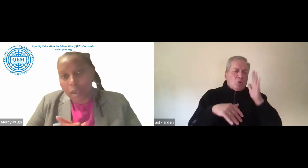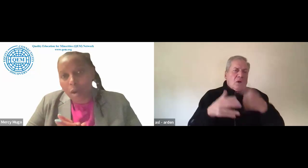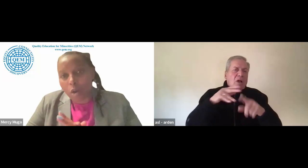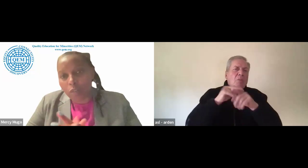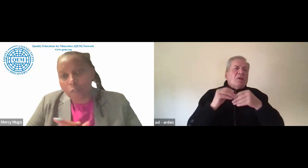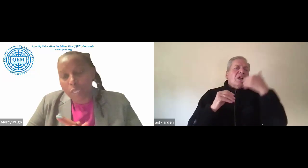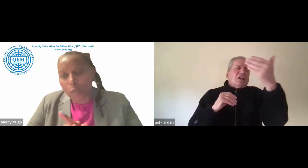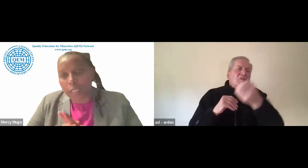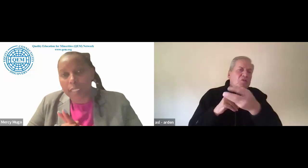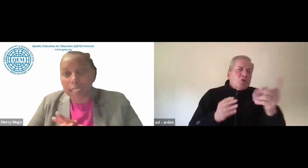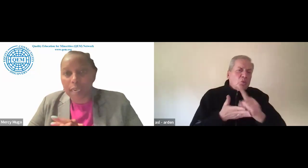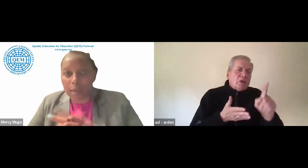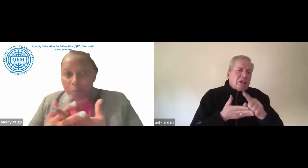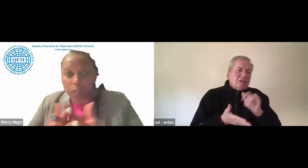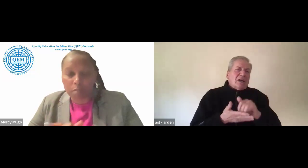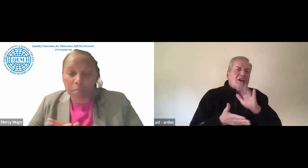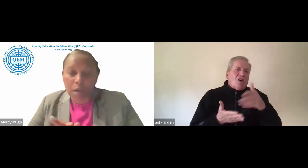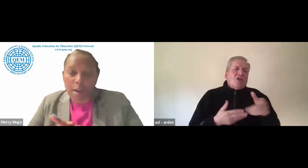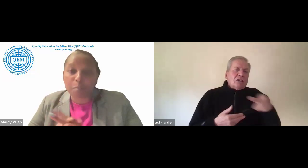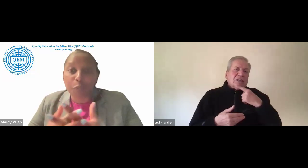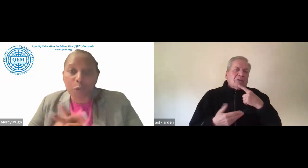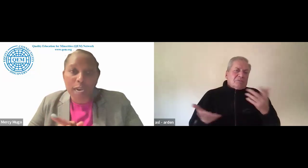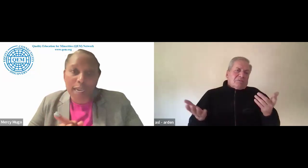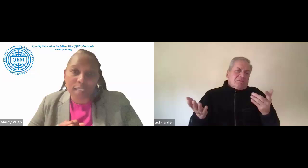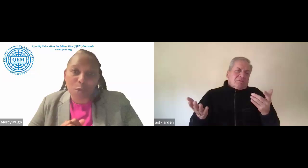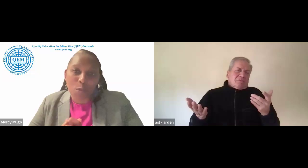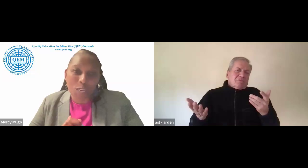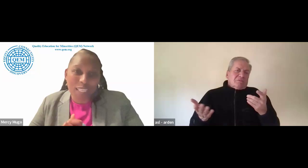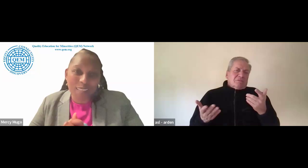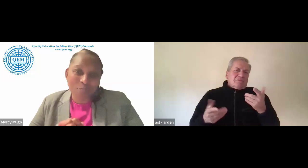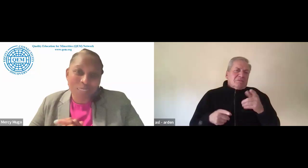weeks for all of you as well as the broader S-STEM community.